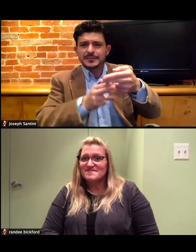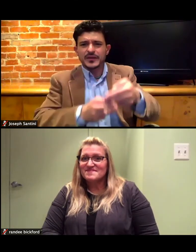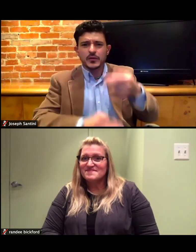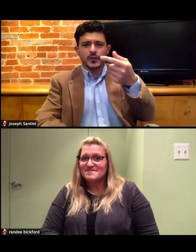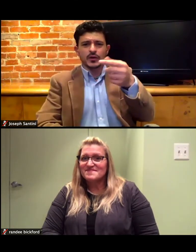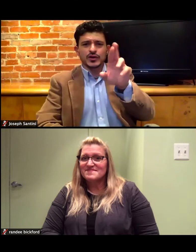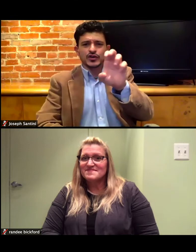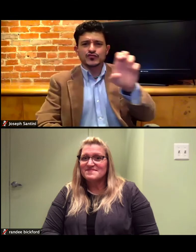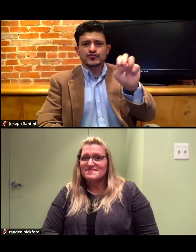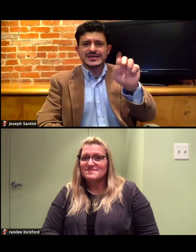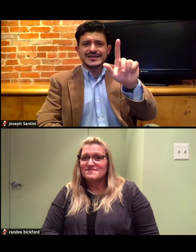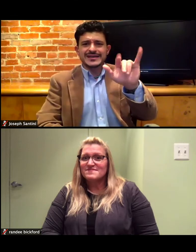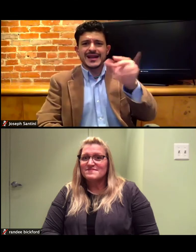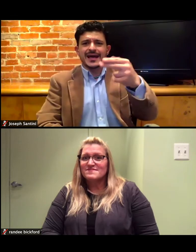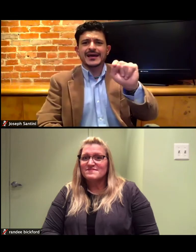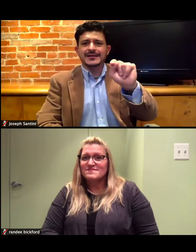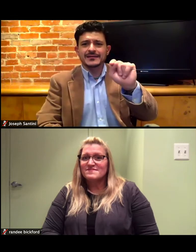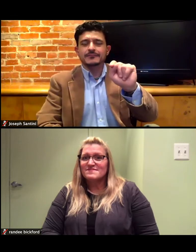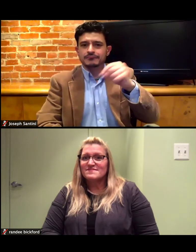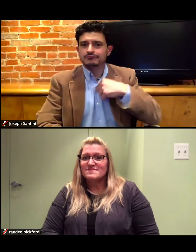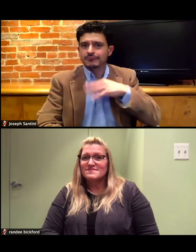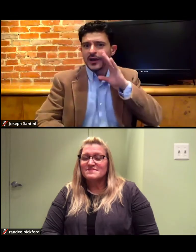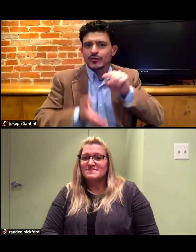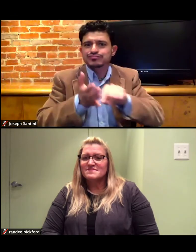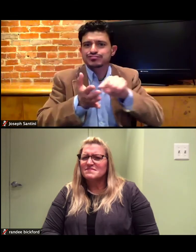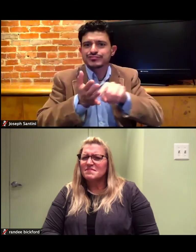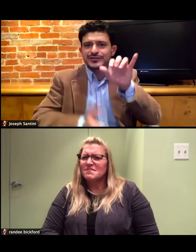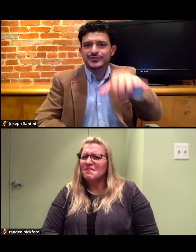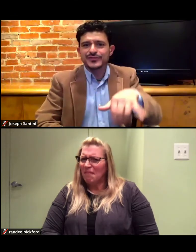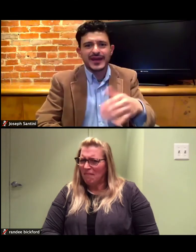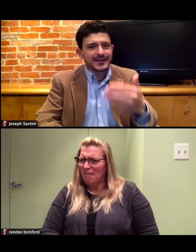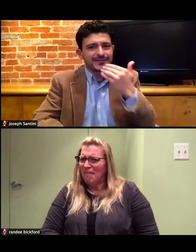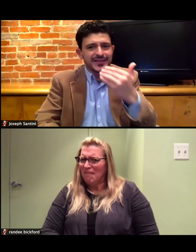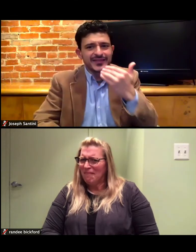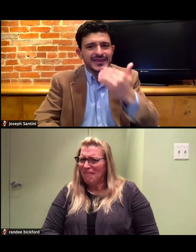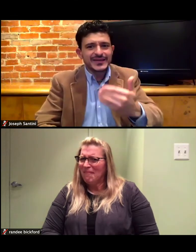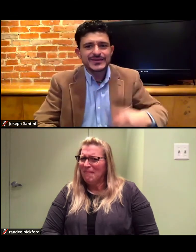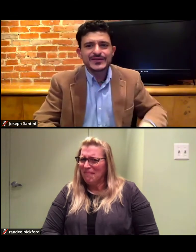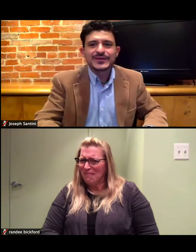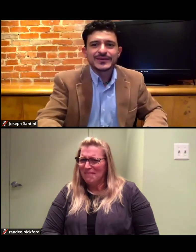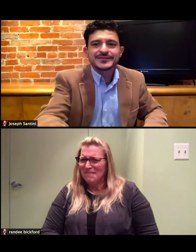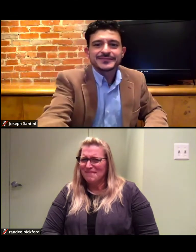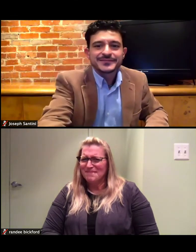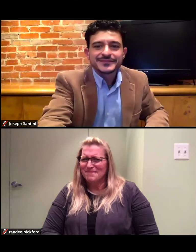Teagan recommended something called Greenlight. I will have to look into that also.